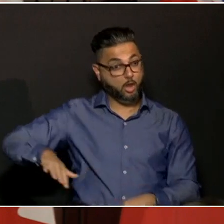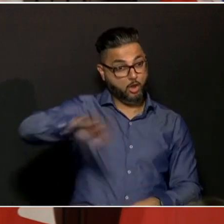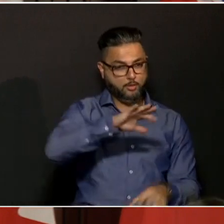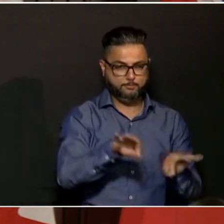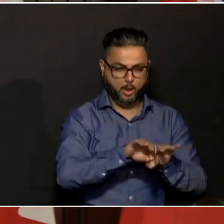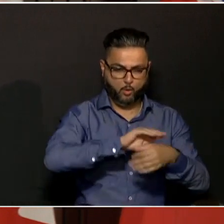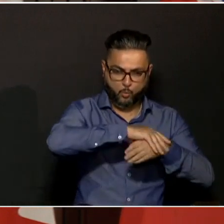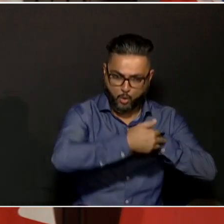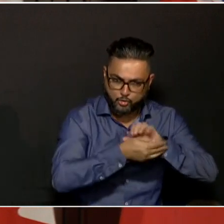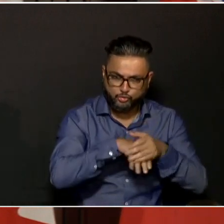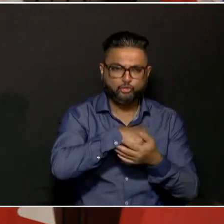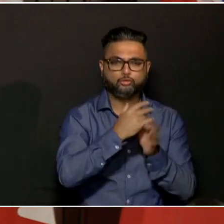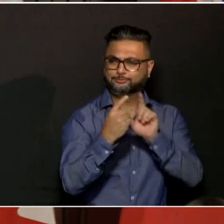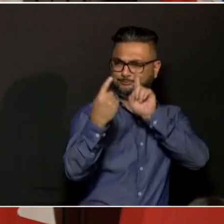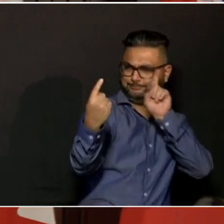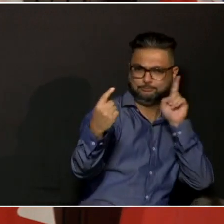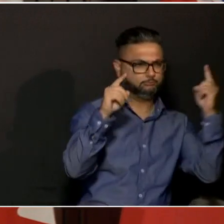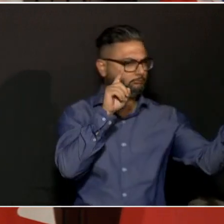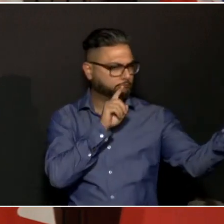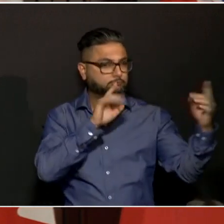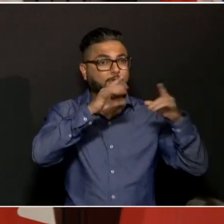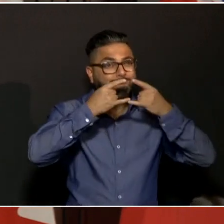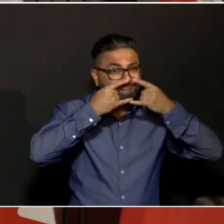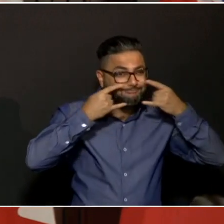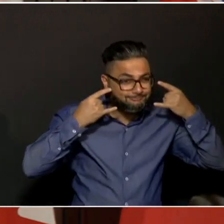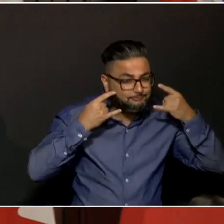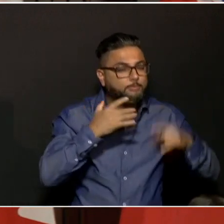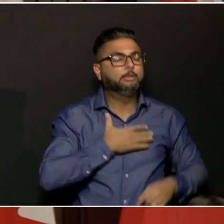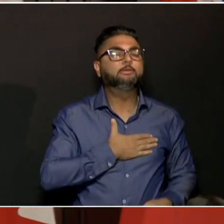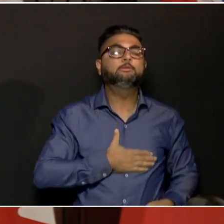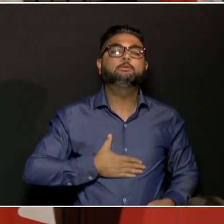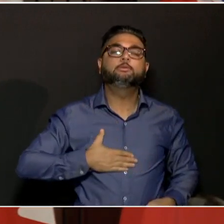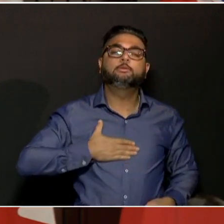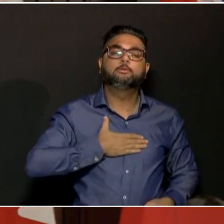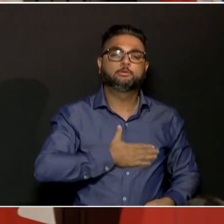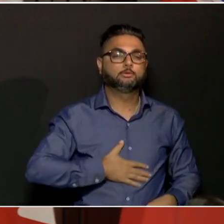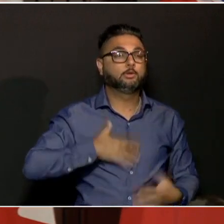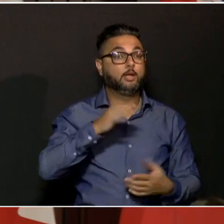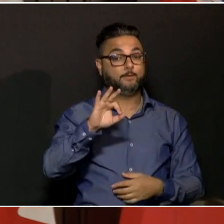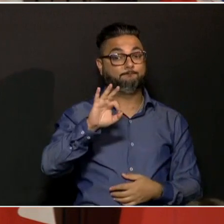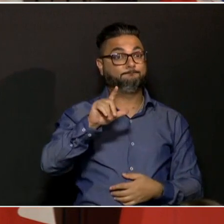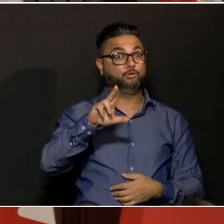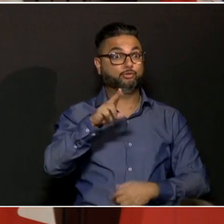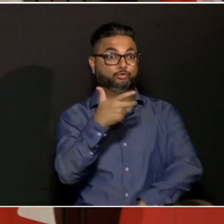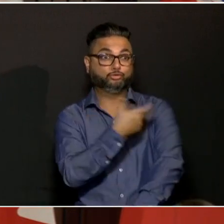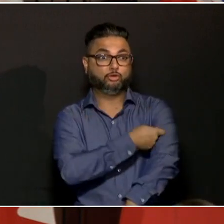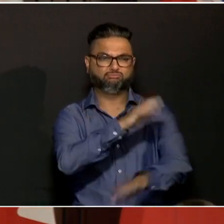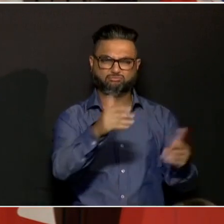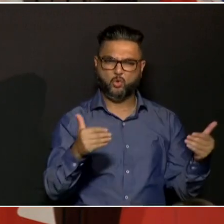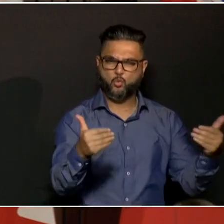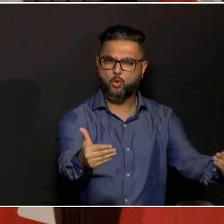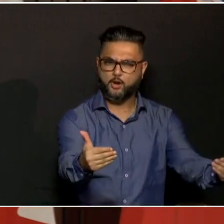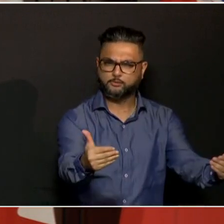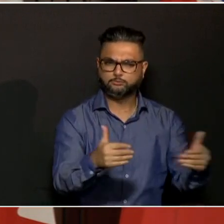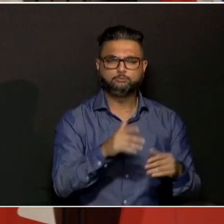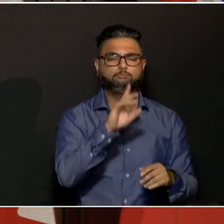wash your hands, practice physical discipline, wear a mask and please get a flu shot and it is the simple things